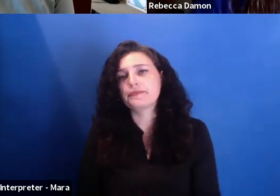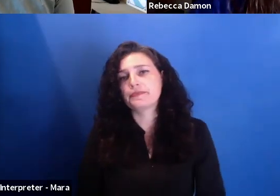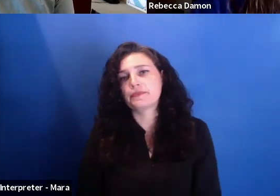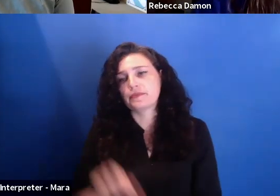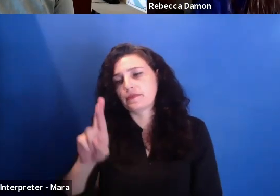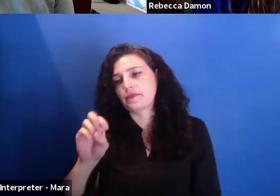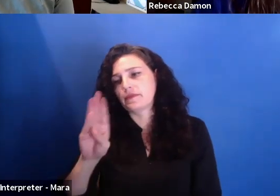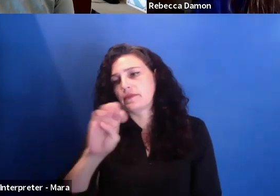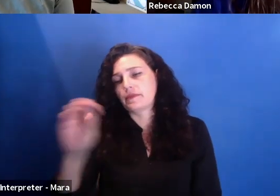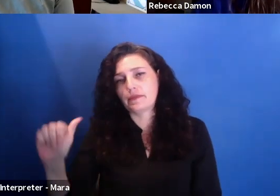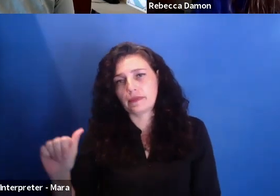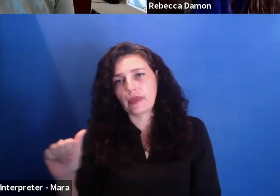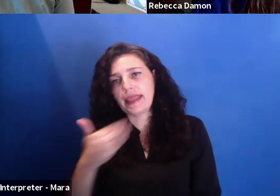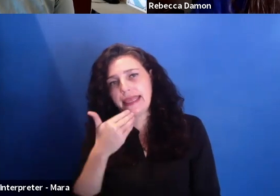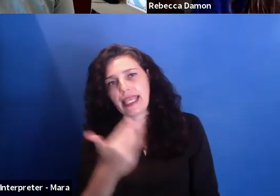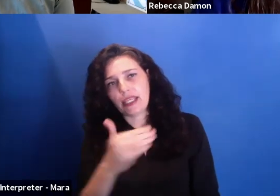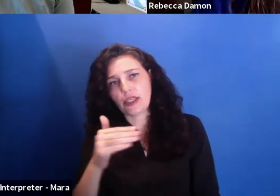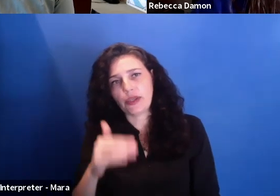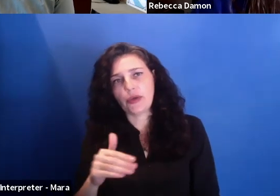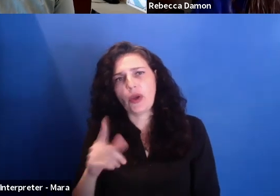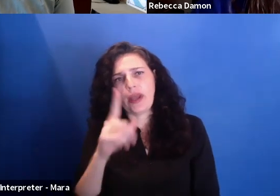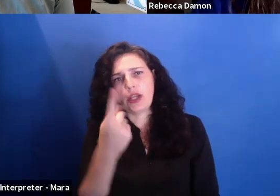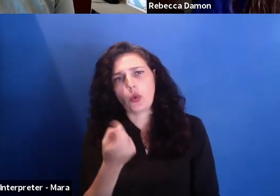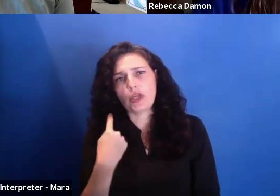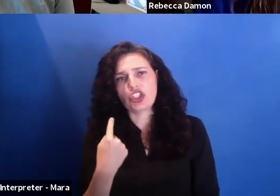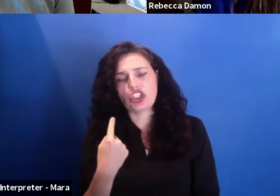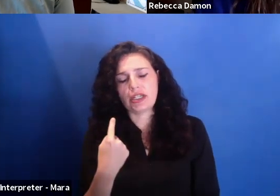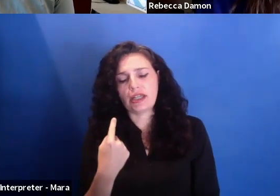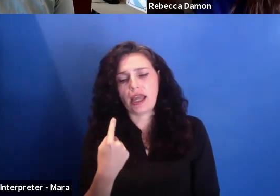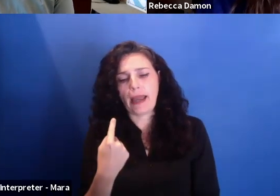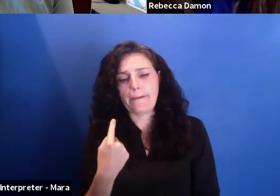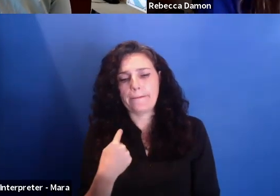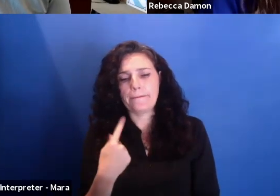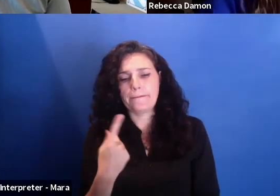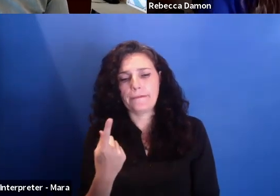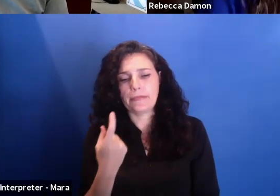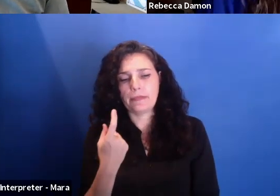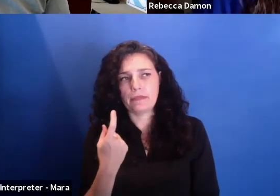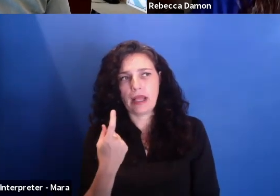We have a question about somebody that was on a Zoom for the Schedule F performers